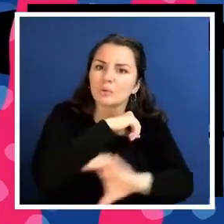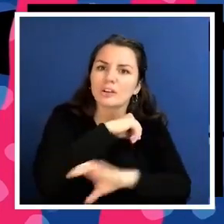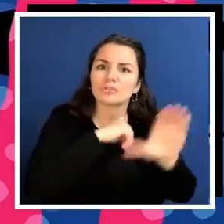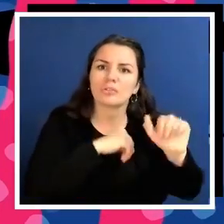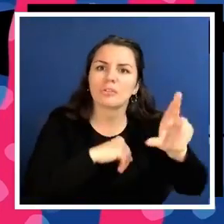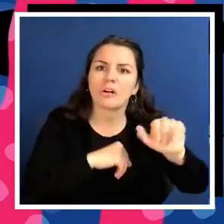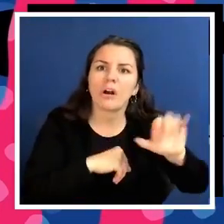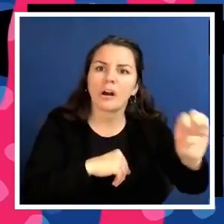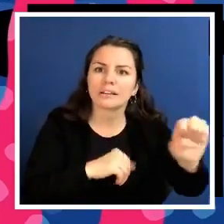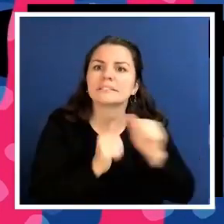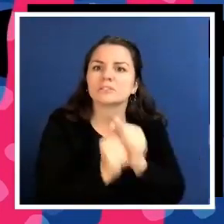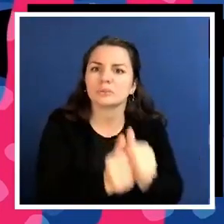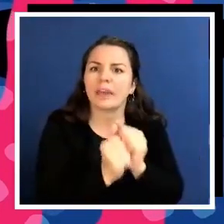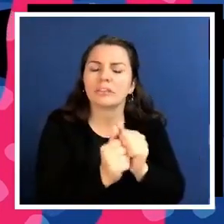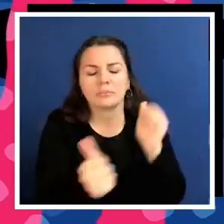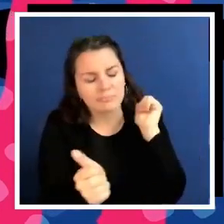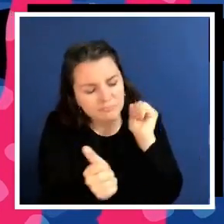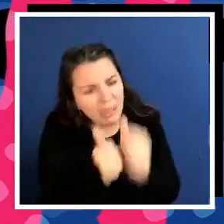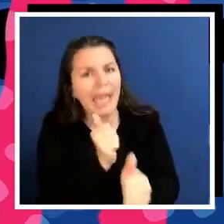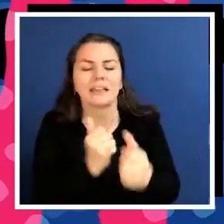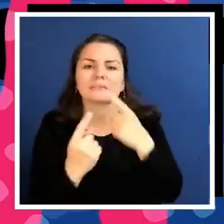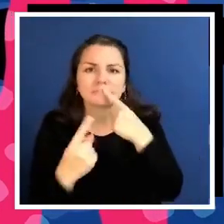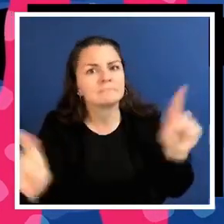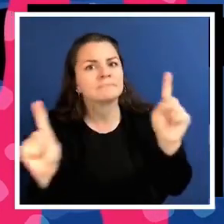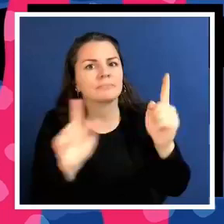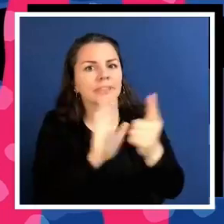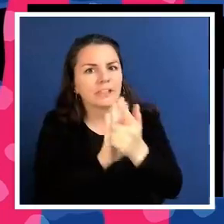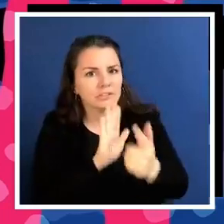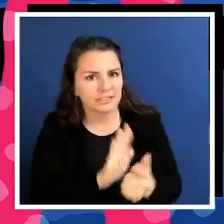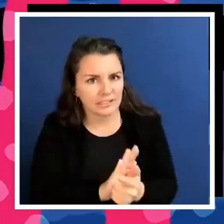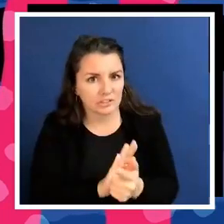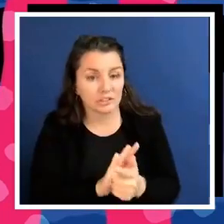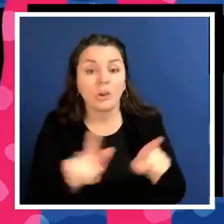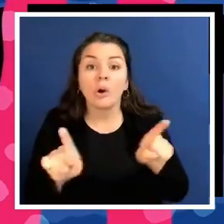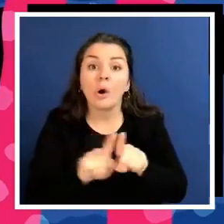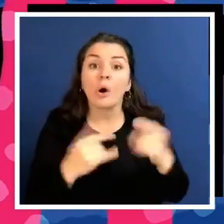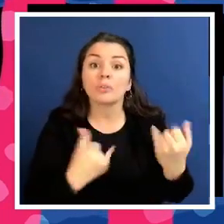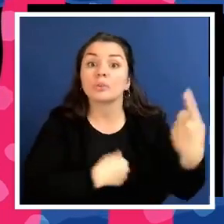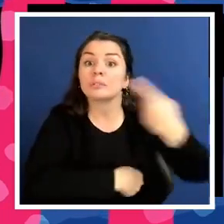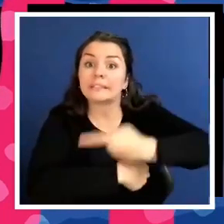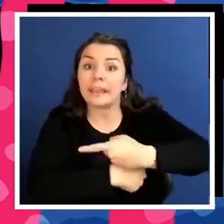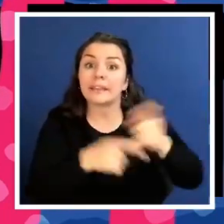DEMOCRATIC PARTY WHO HAVE HELD THE ENTIRE CONGRESSIONAL CAUCUS